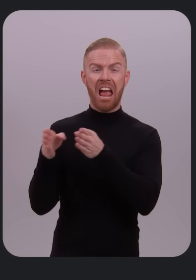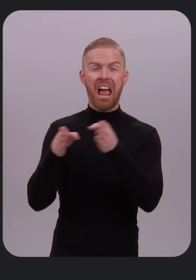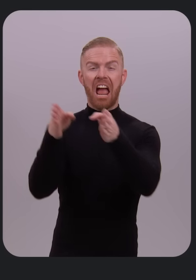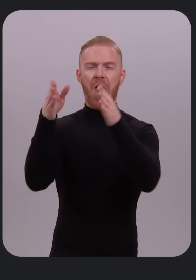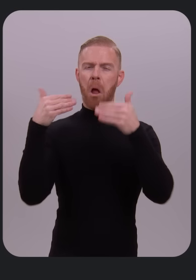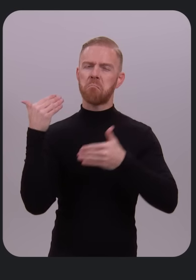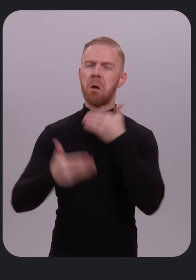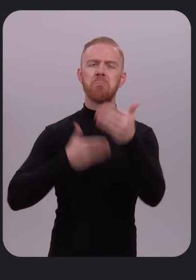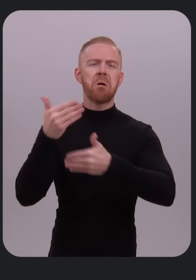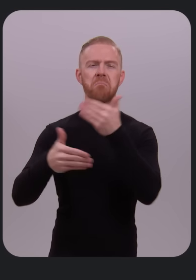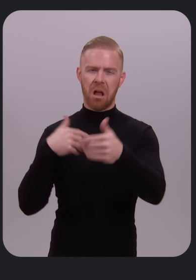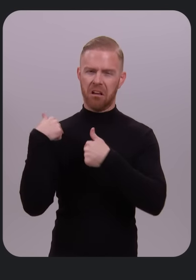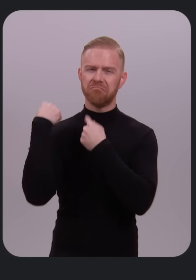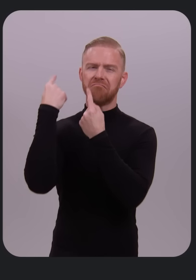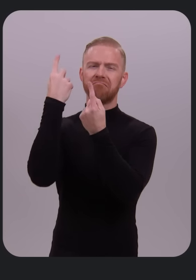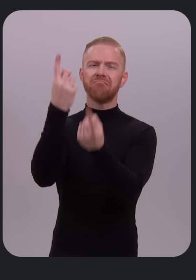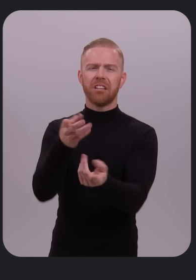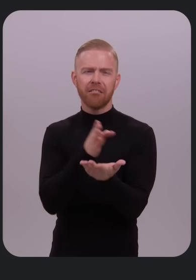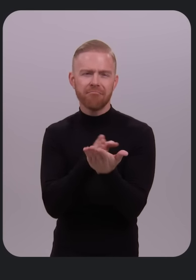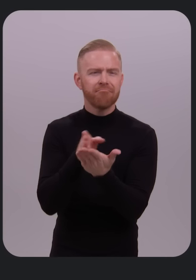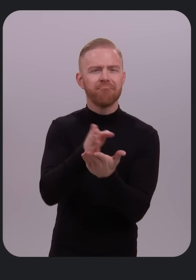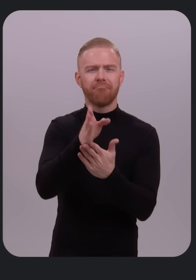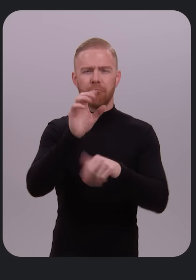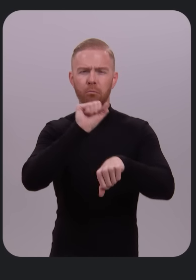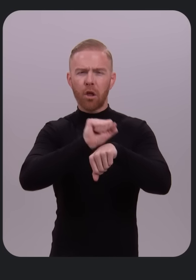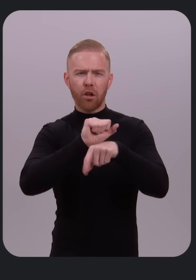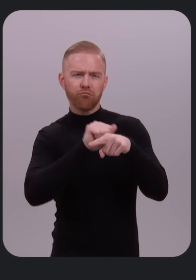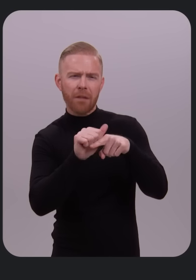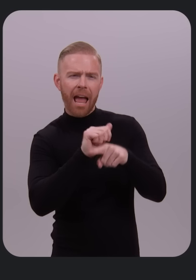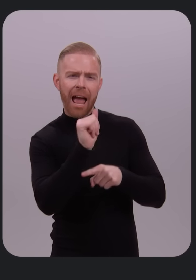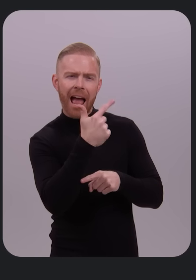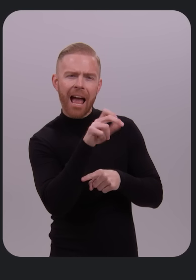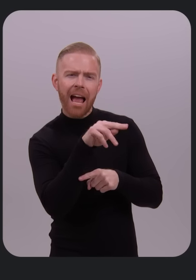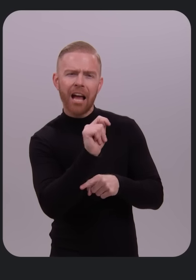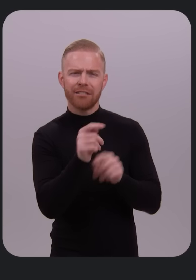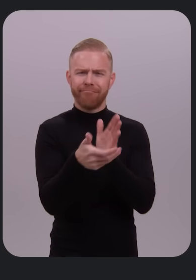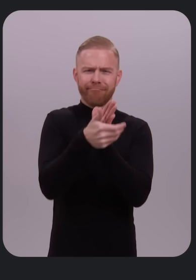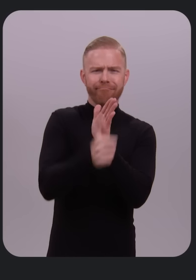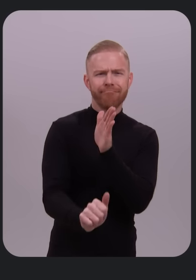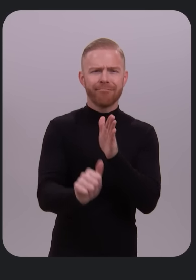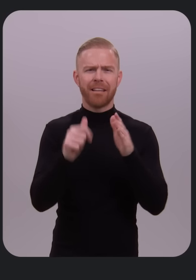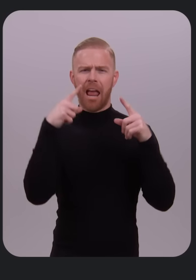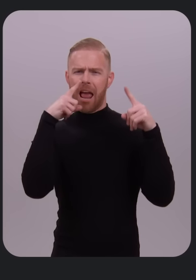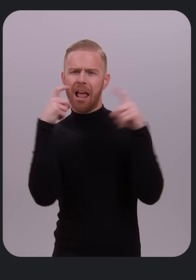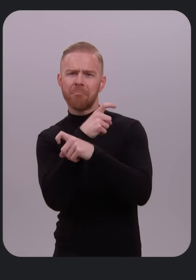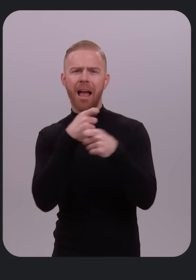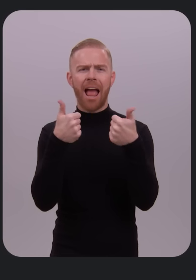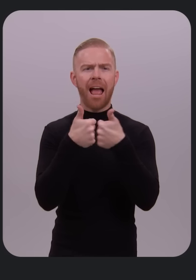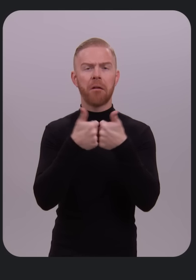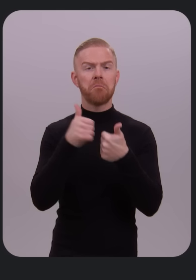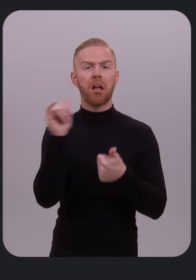through our pioneering work training agents to master complex games like Go and "StarCraft," to most recently,